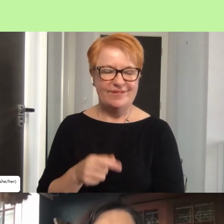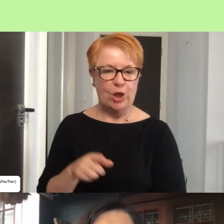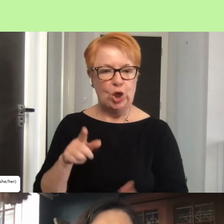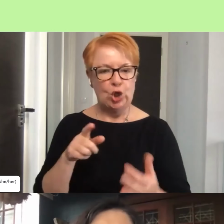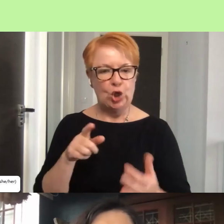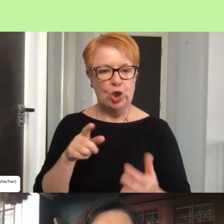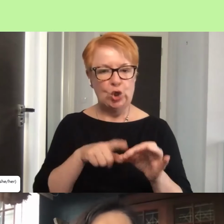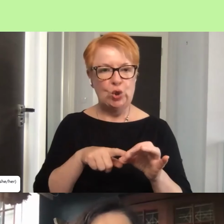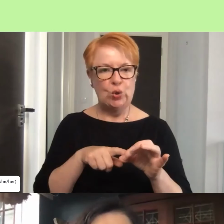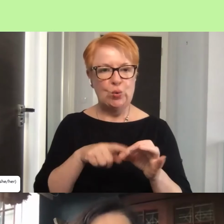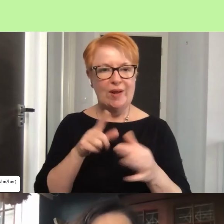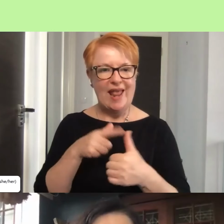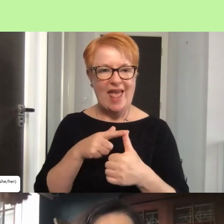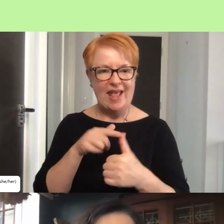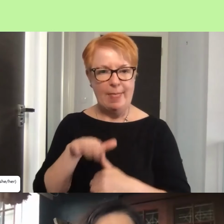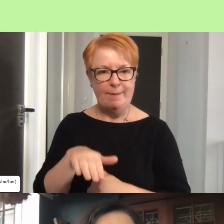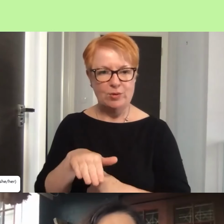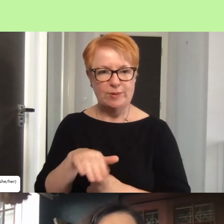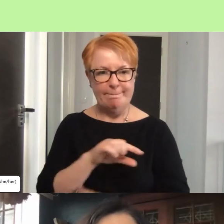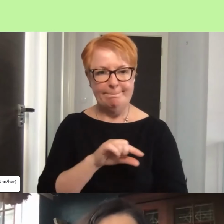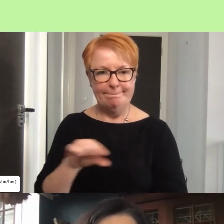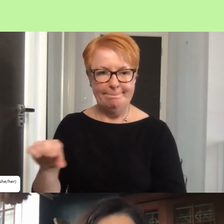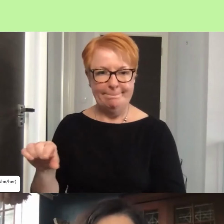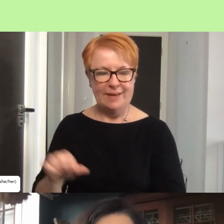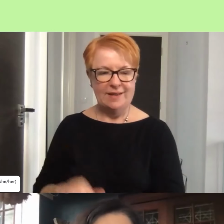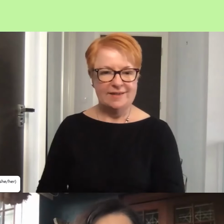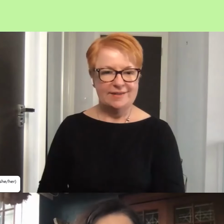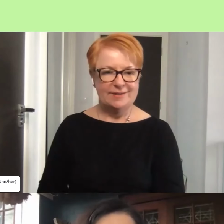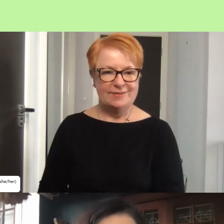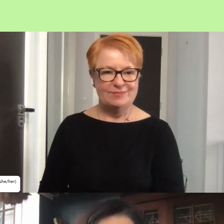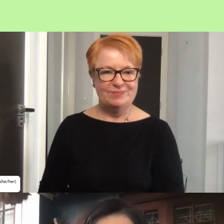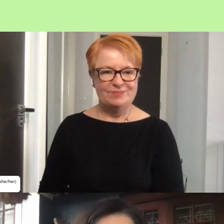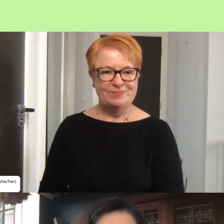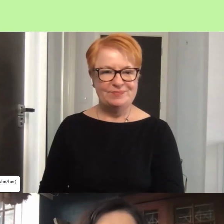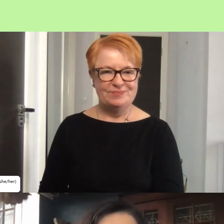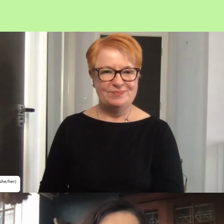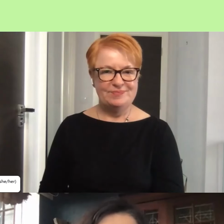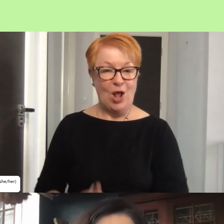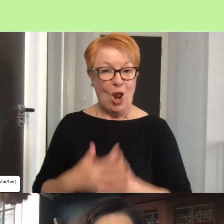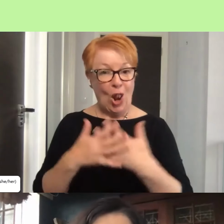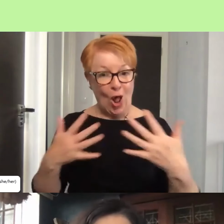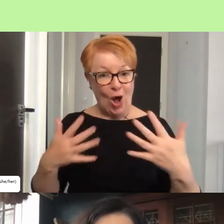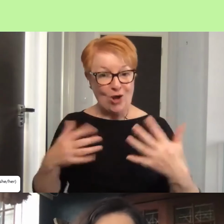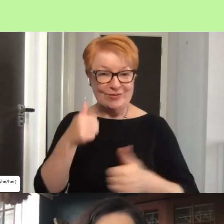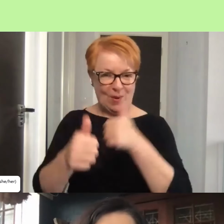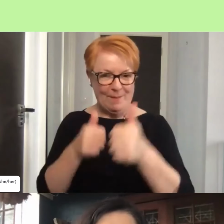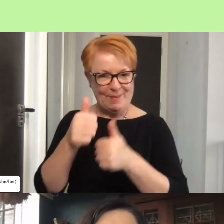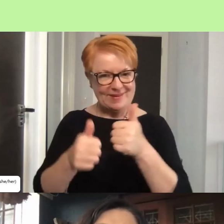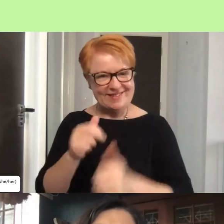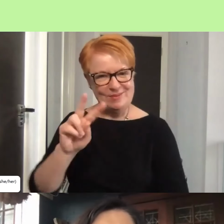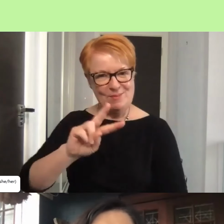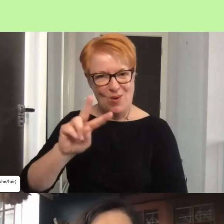So many, many wonderful compliments to, to the both of you.